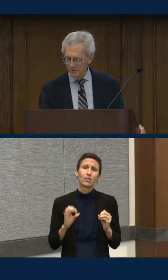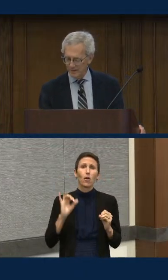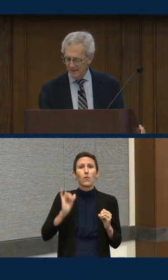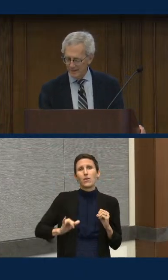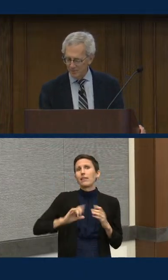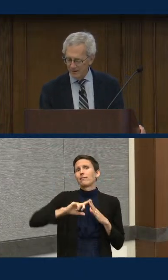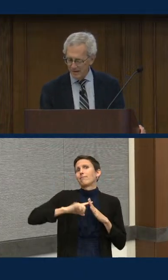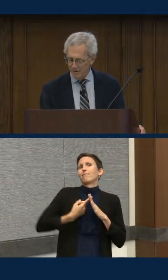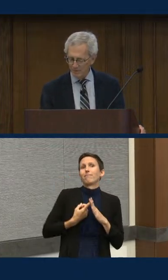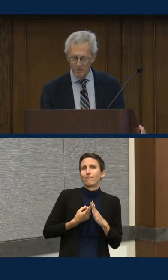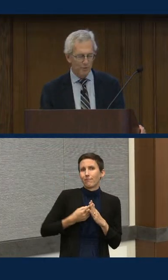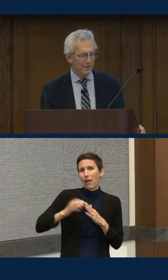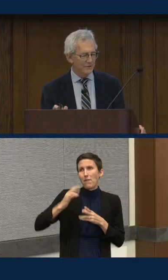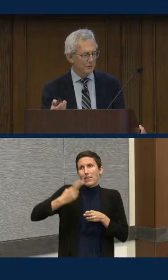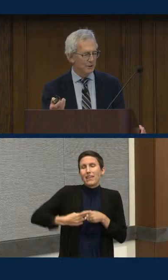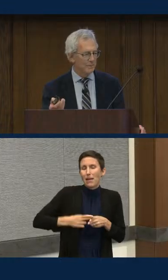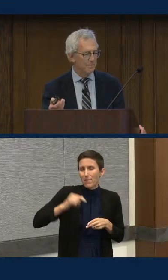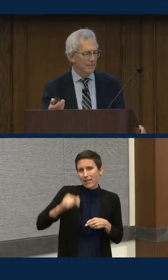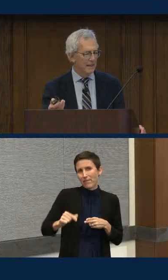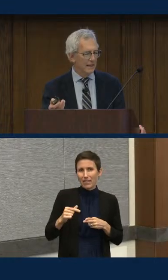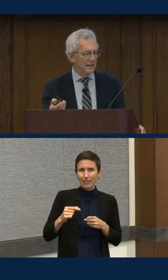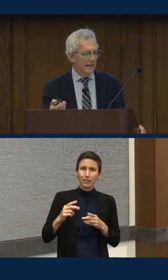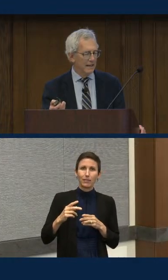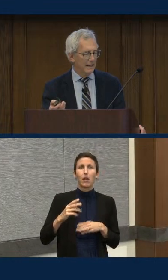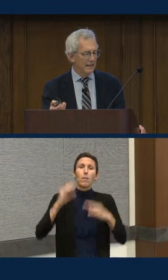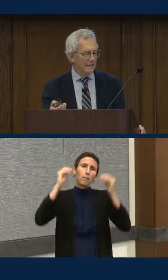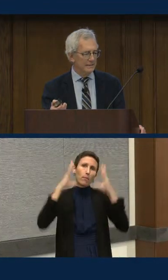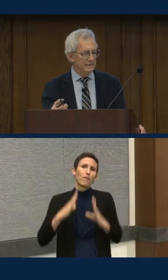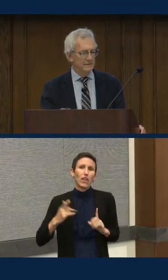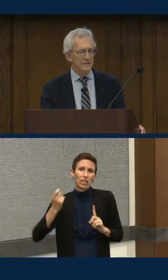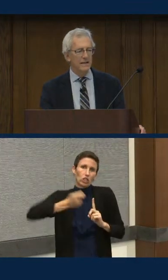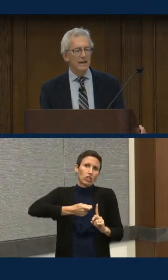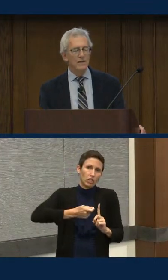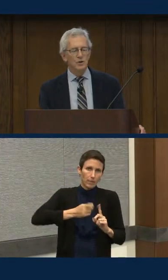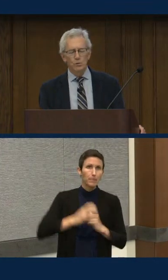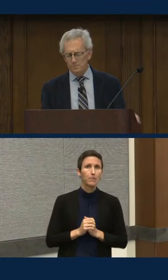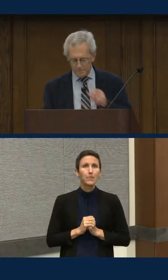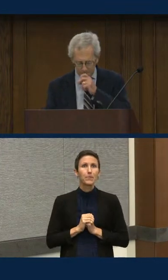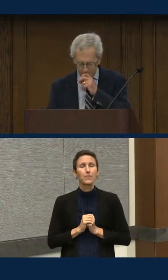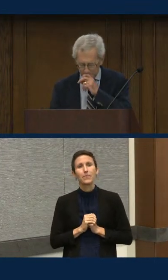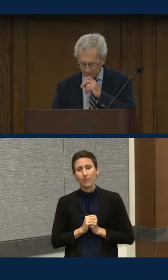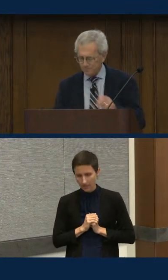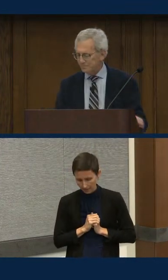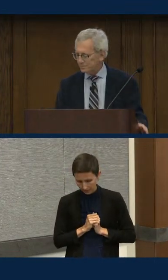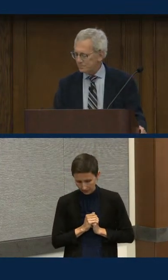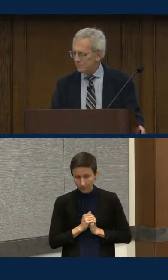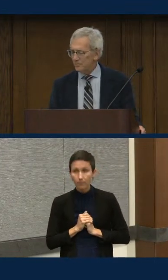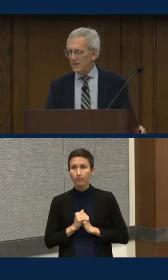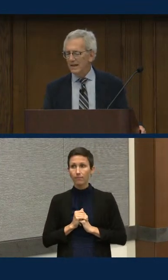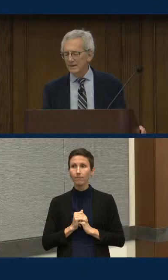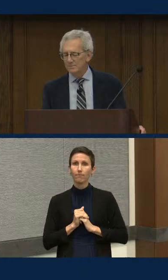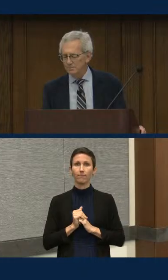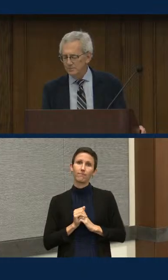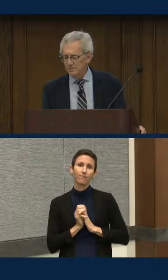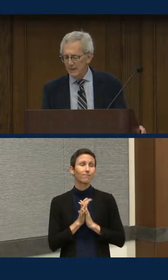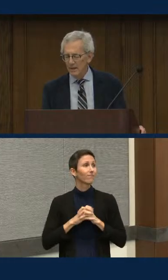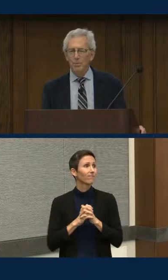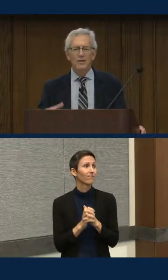professorship.